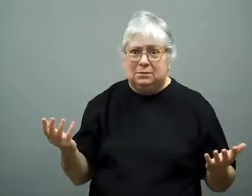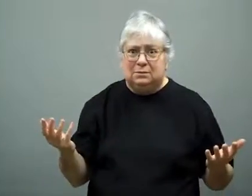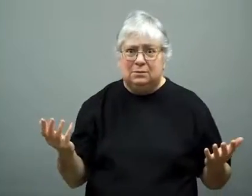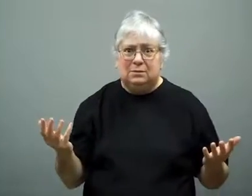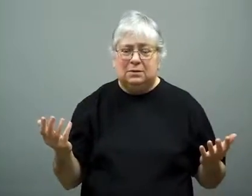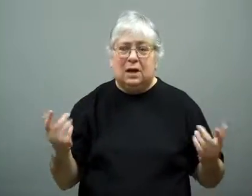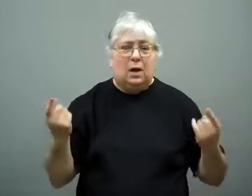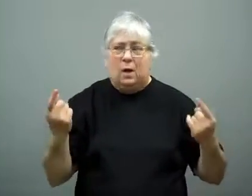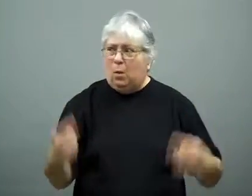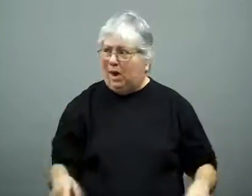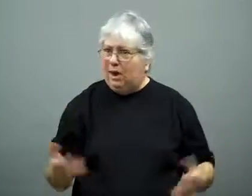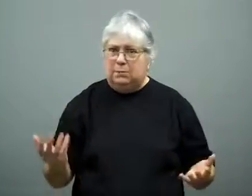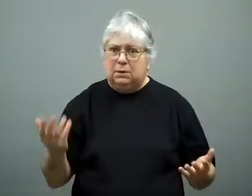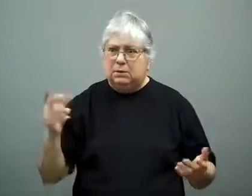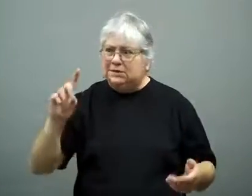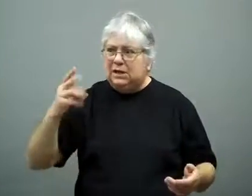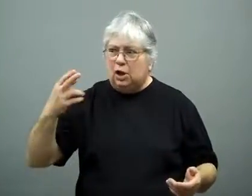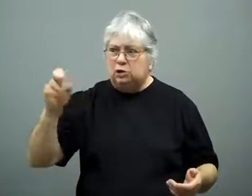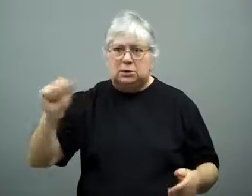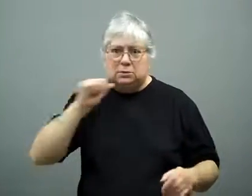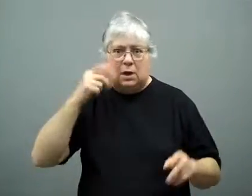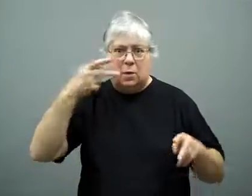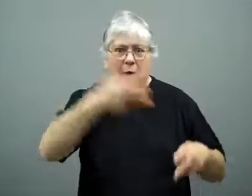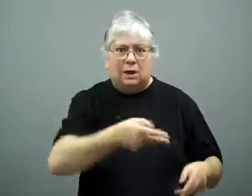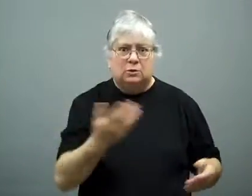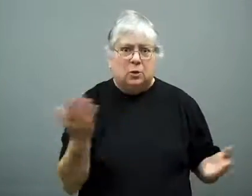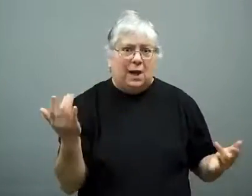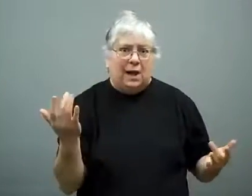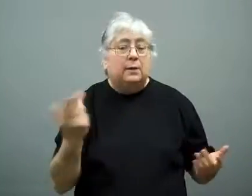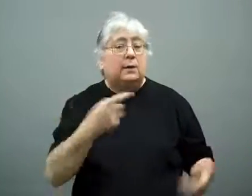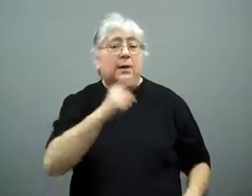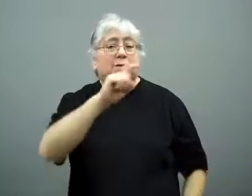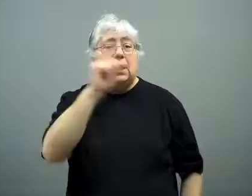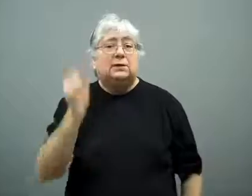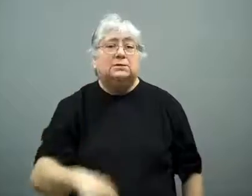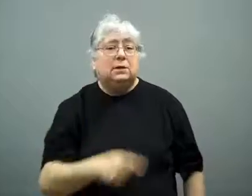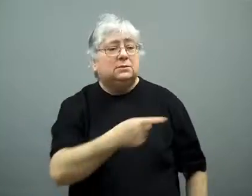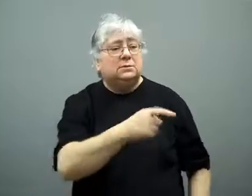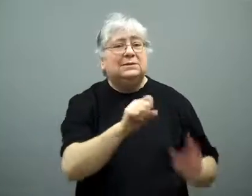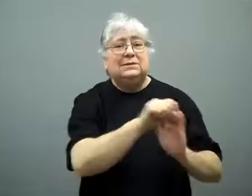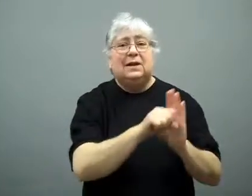Why wasn't DHS overseeing this amount?